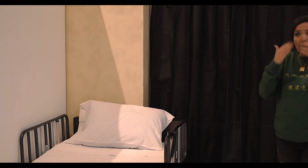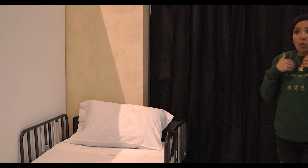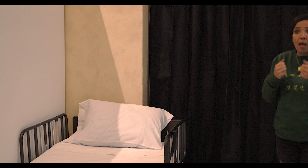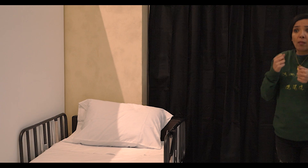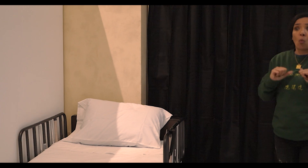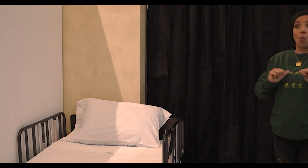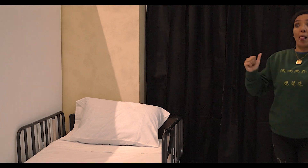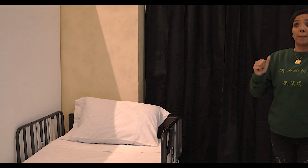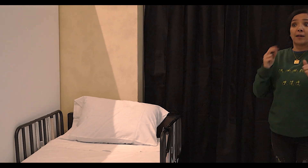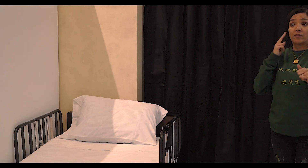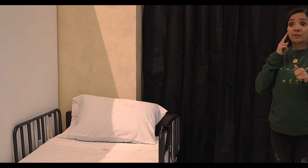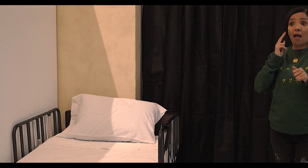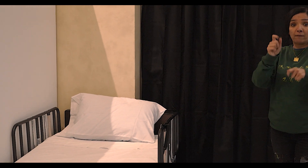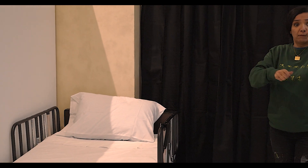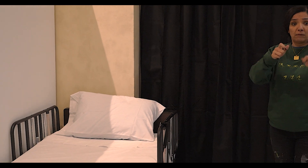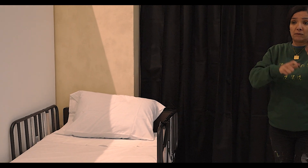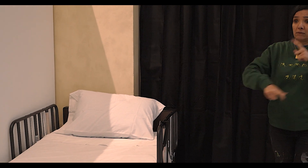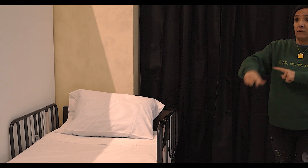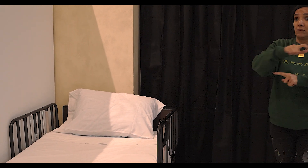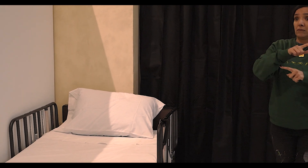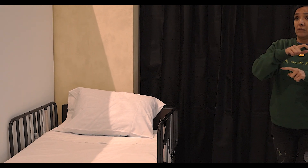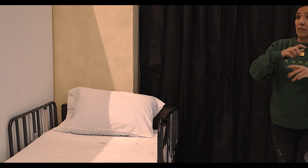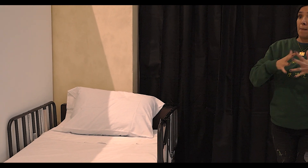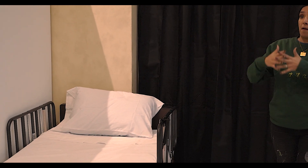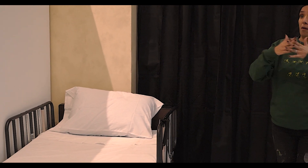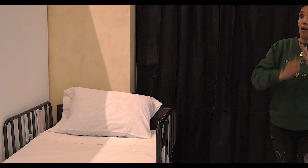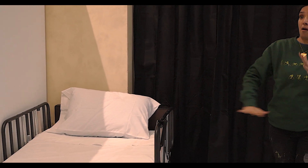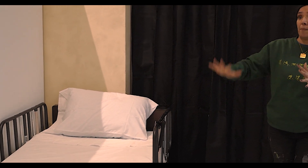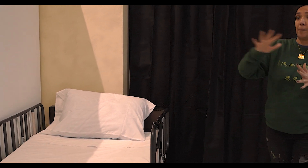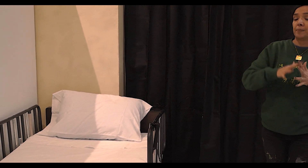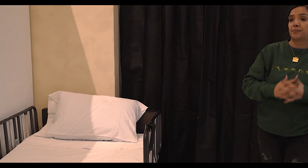for Deaf people, for the Deaf mental health and recovery.